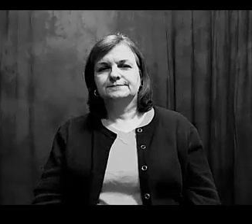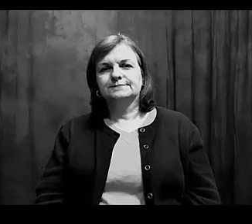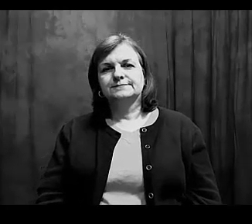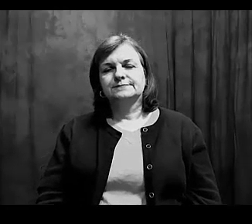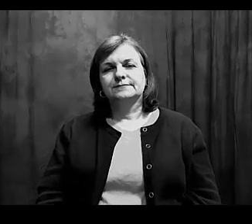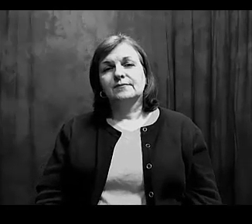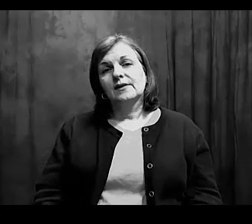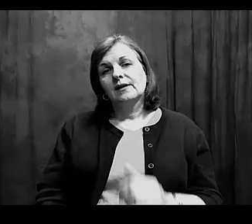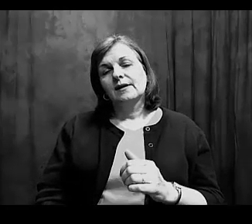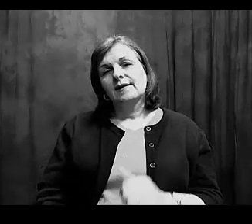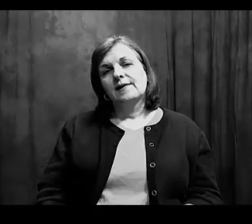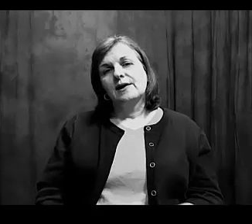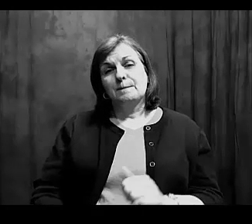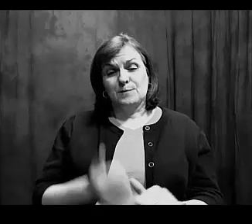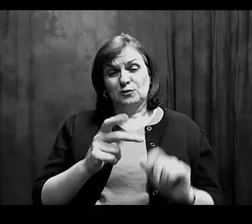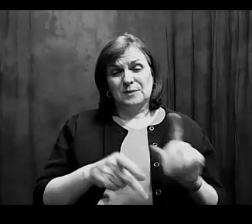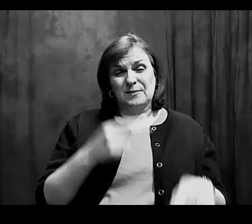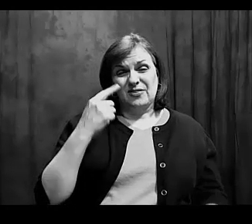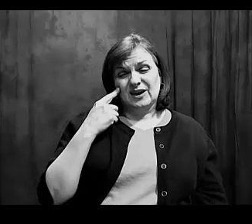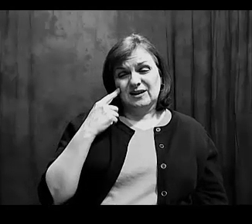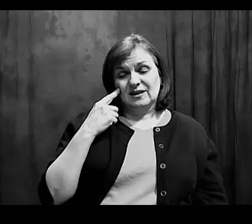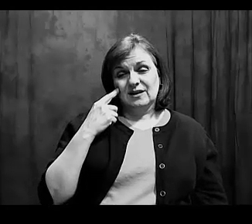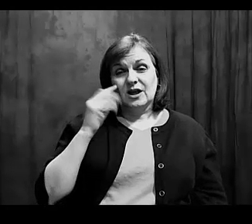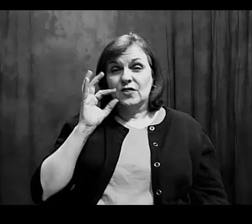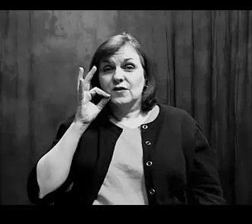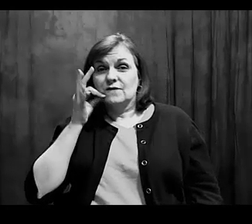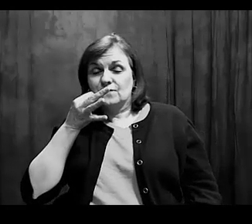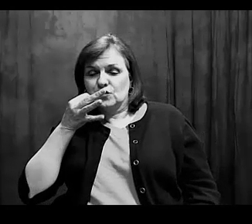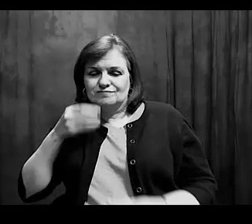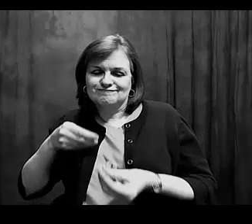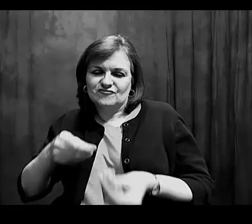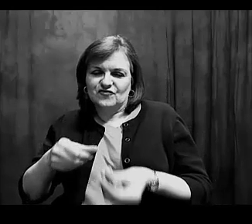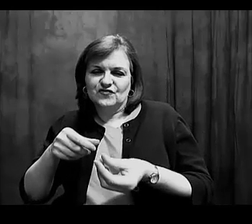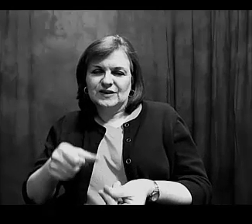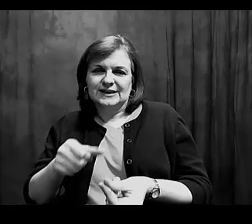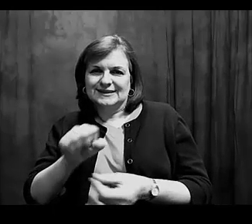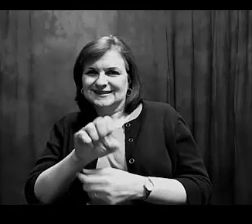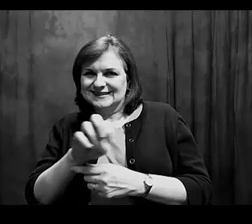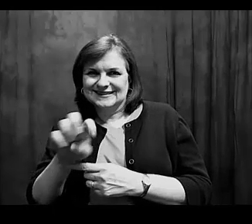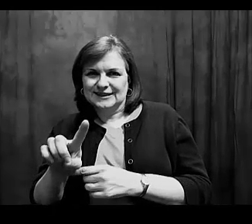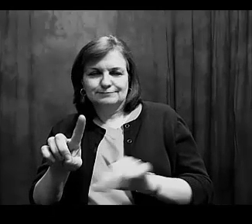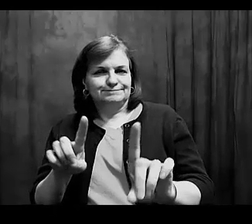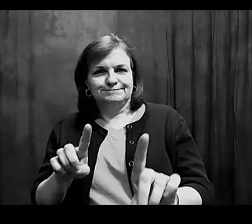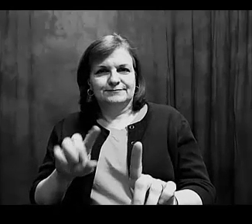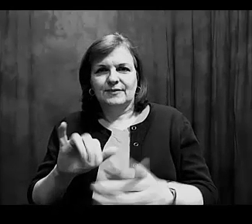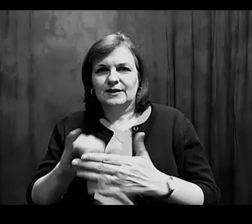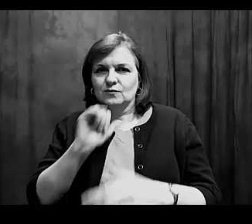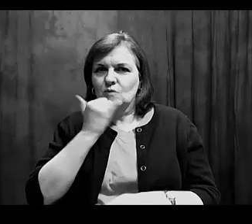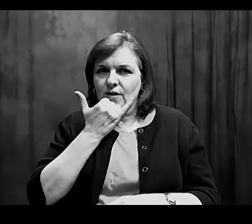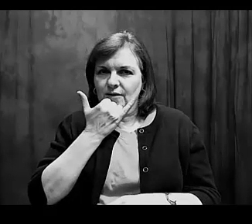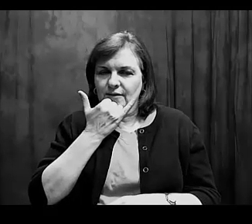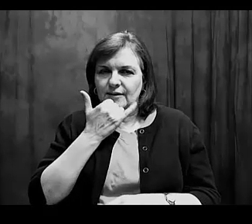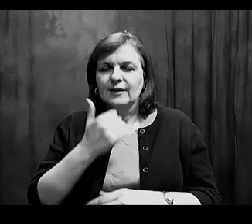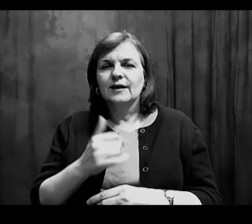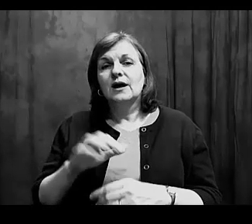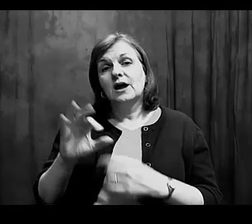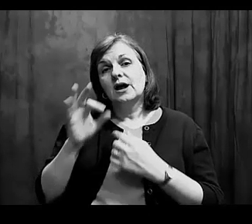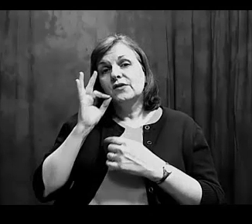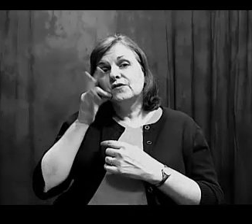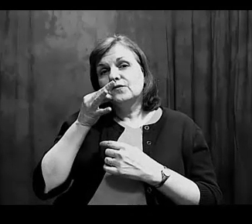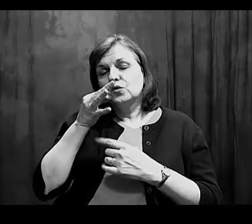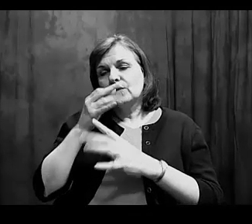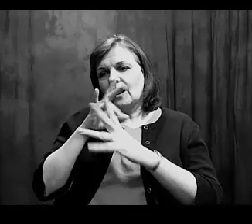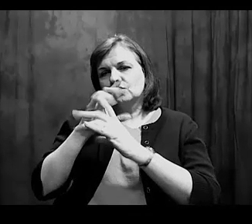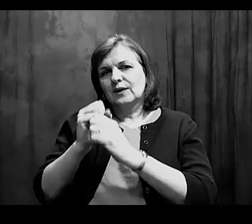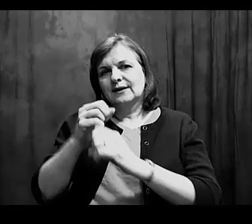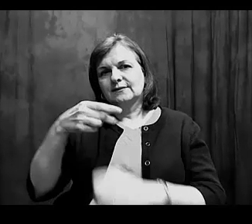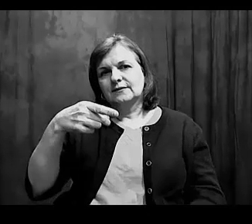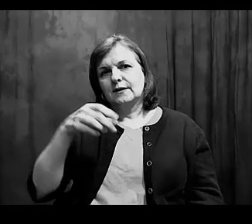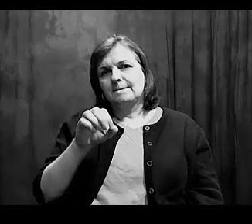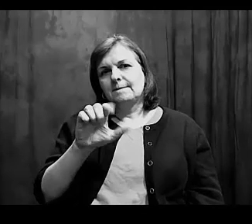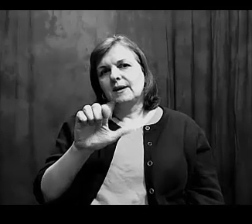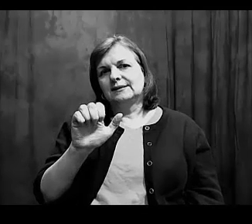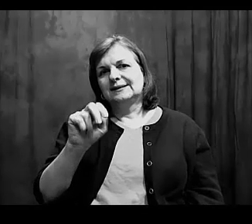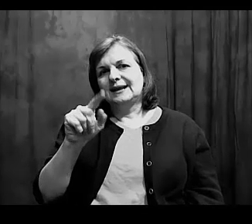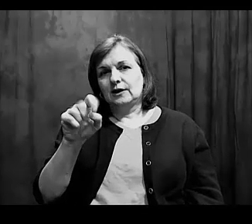most individuals think that the fruit provides nourishment to the seed -- that is incorrect!! the fruit attract pollinators